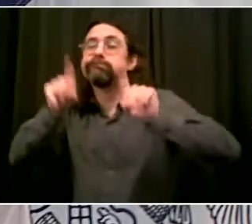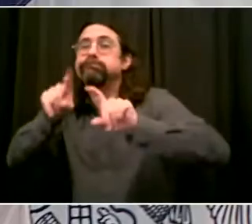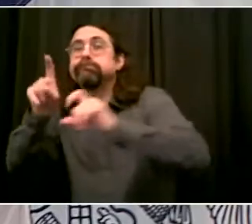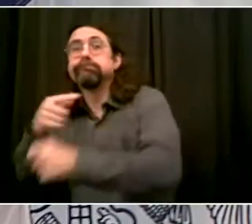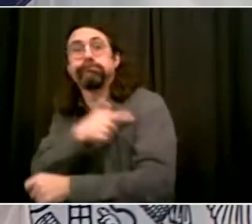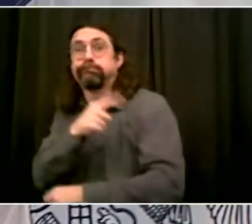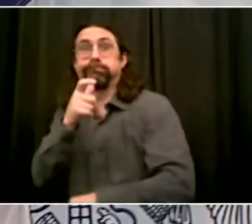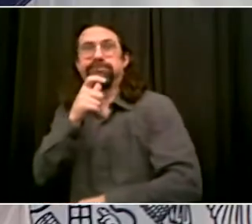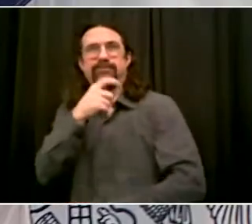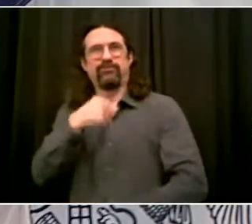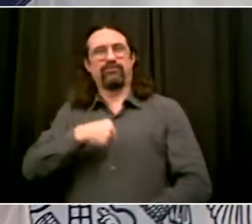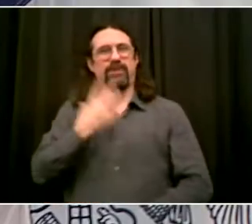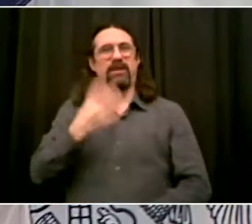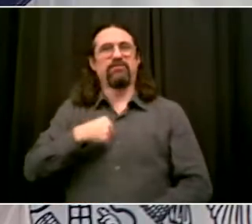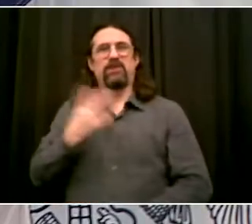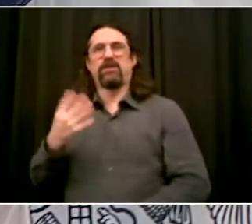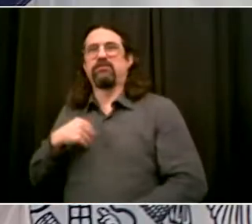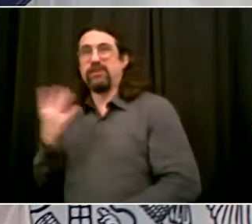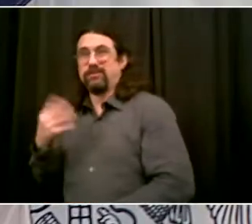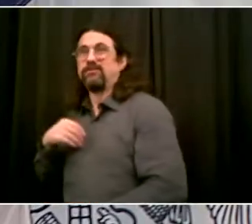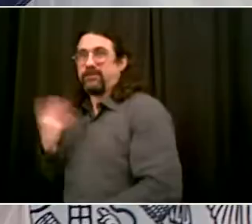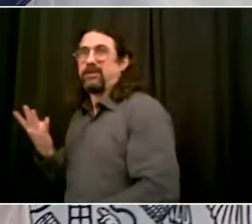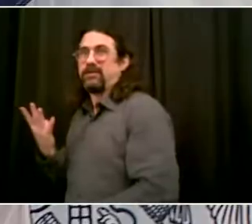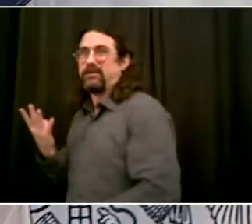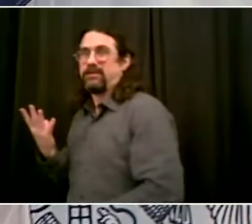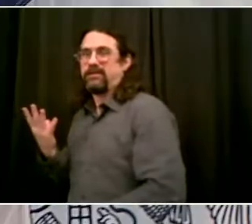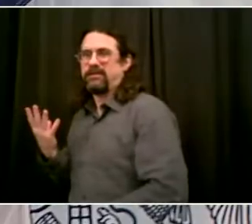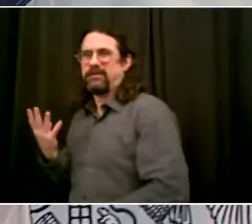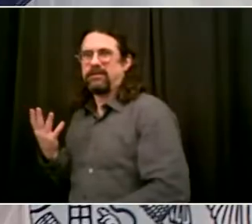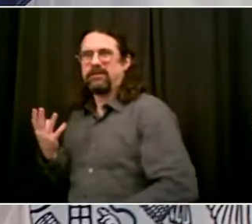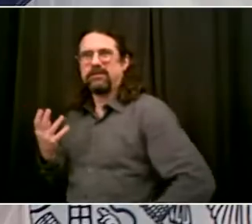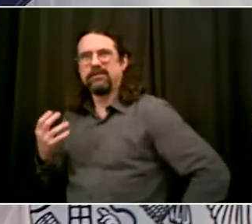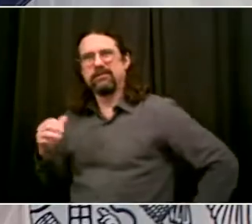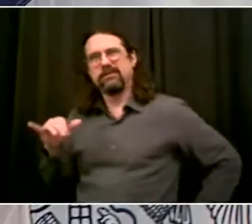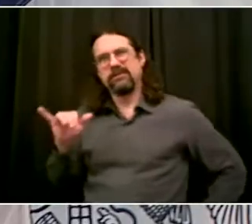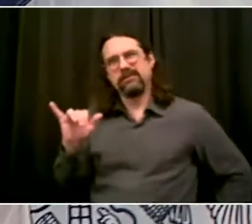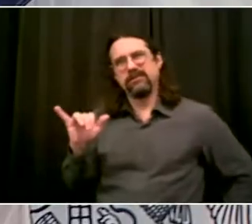ENGAGEMENT OF COMMUNITIES OF COLOR, THEHEER'S'S A CERERINTA Y